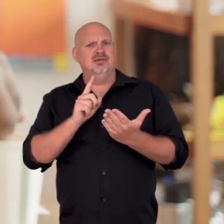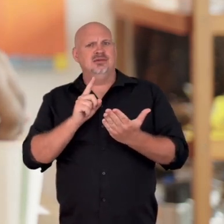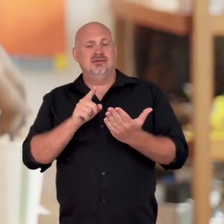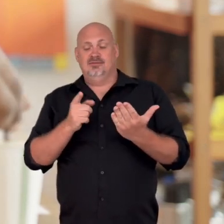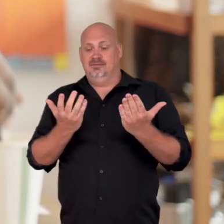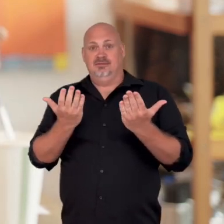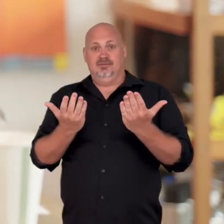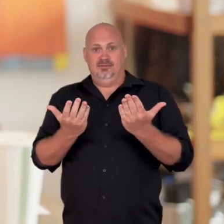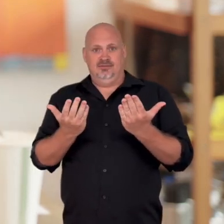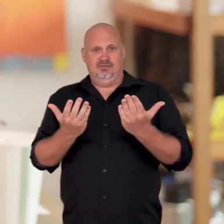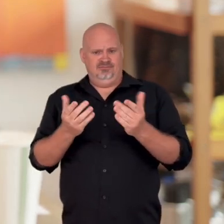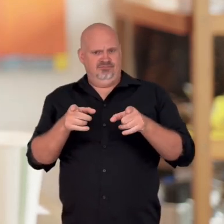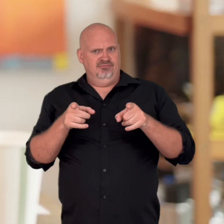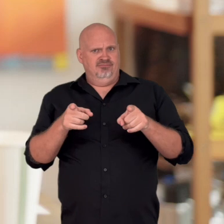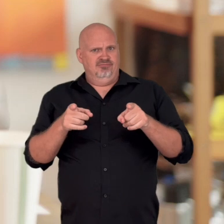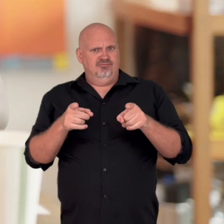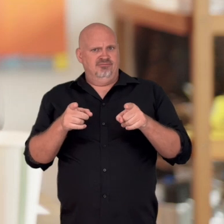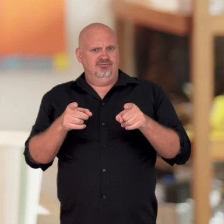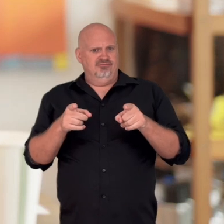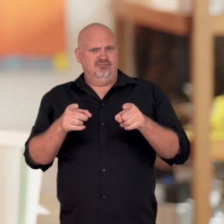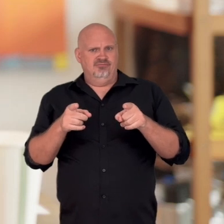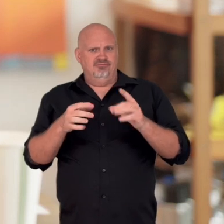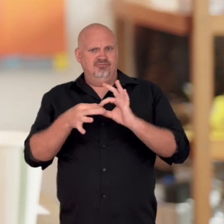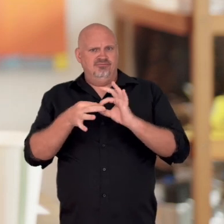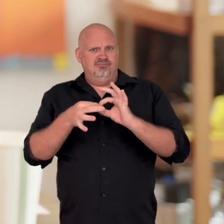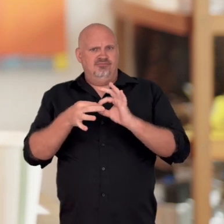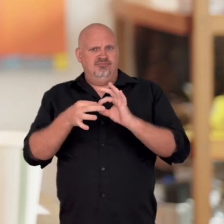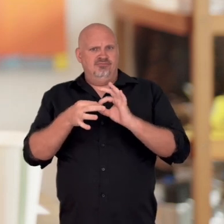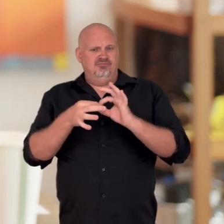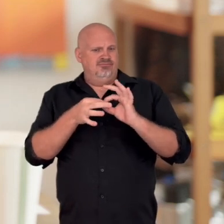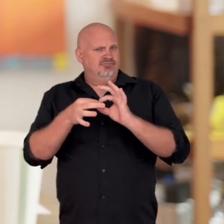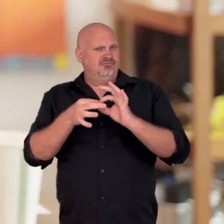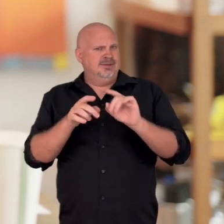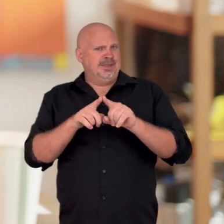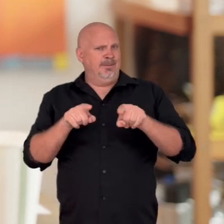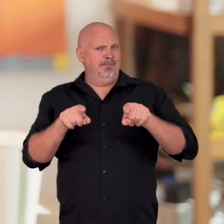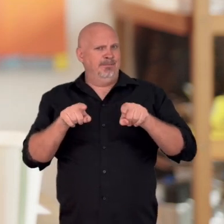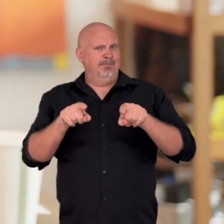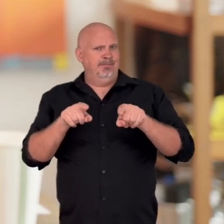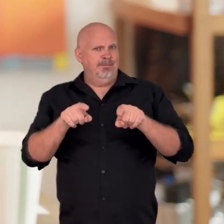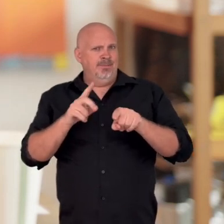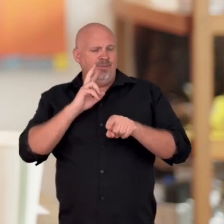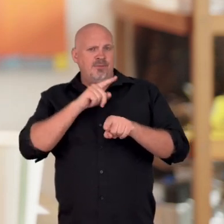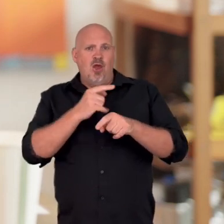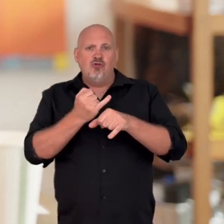or almost the same with the grayscale of the image so this darker part